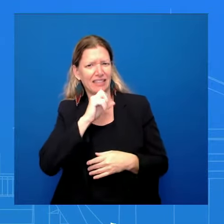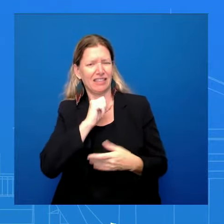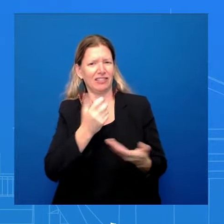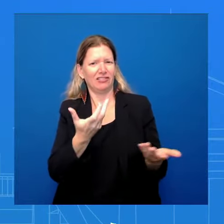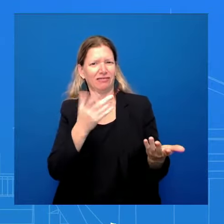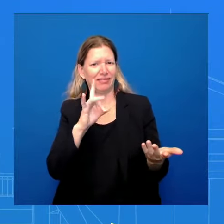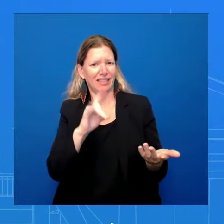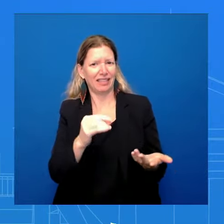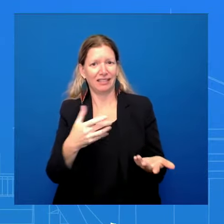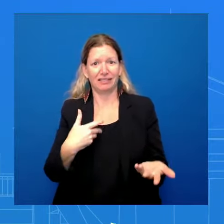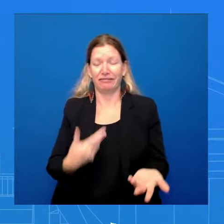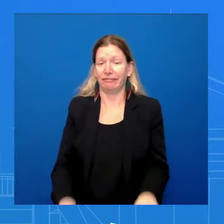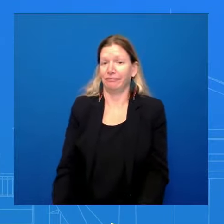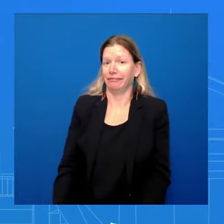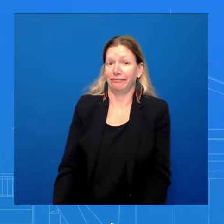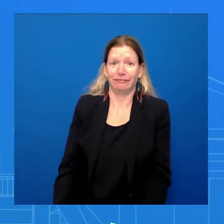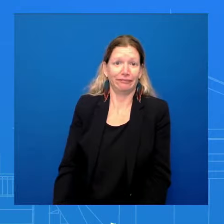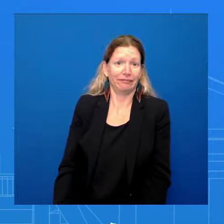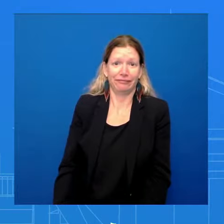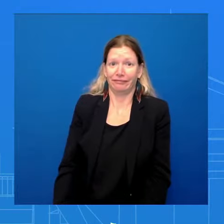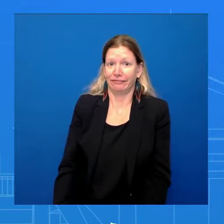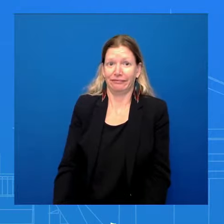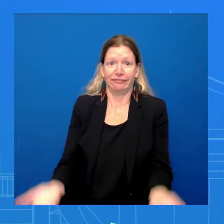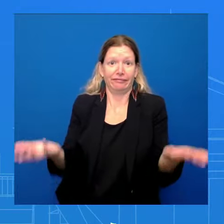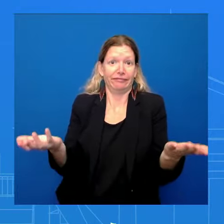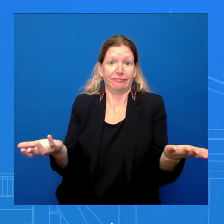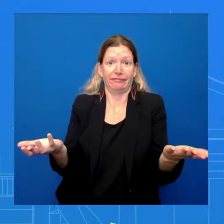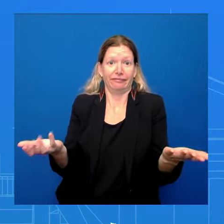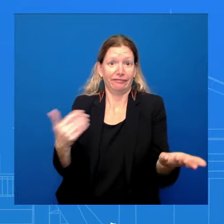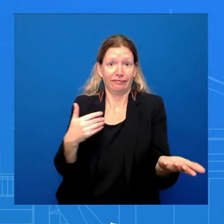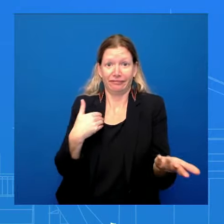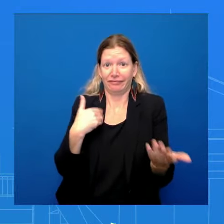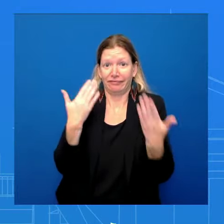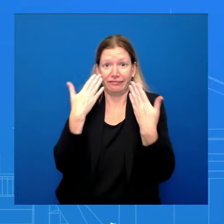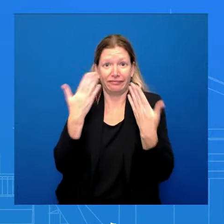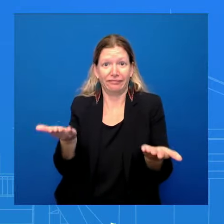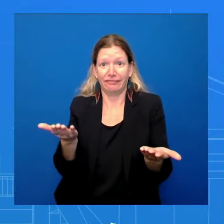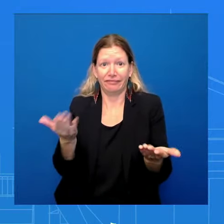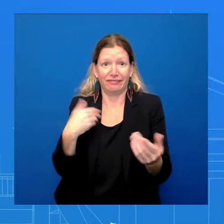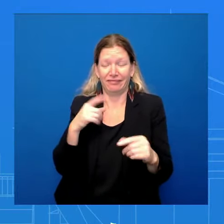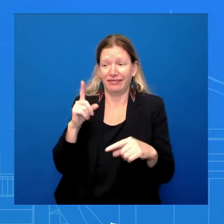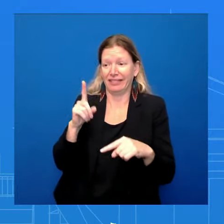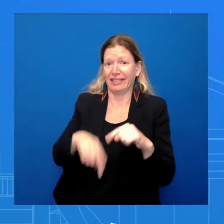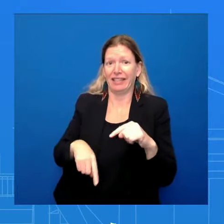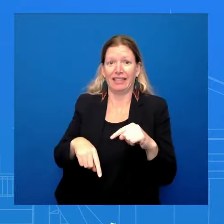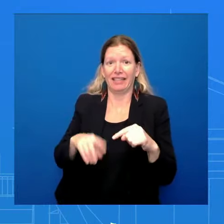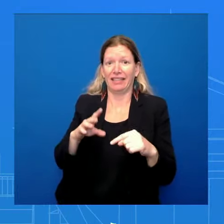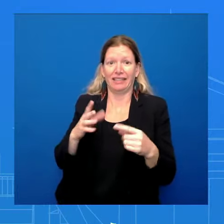What I can speak to is what this President has done, right? I can speak to his experience. I could speak to the wisdom that he has.